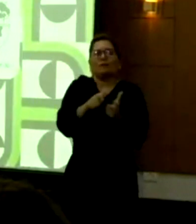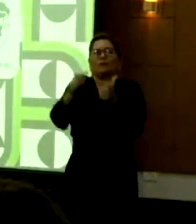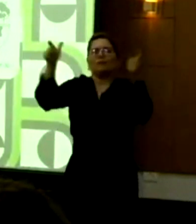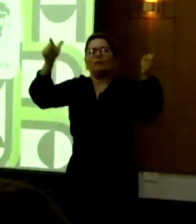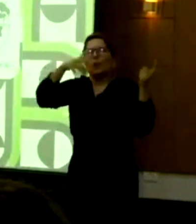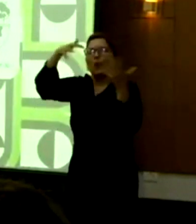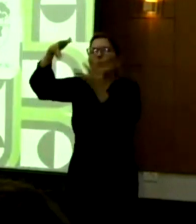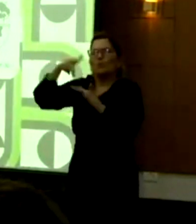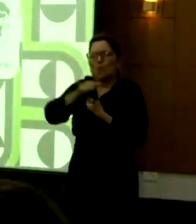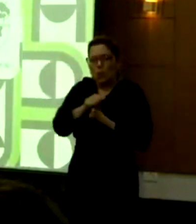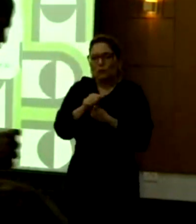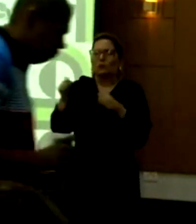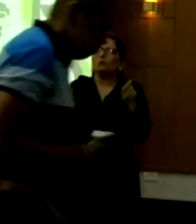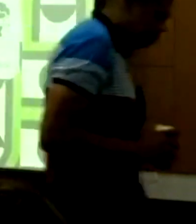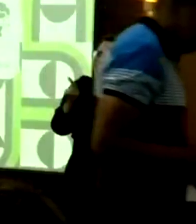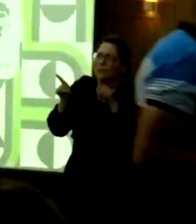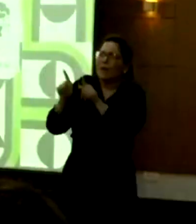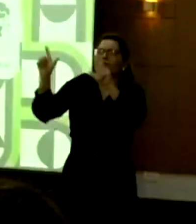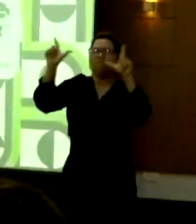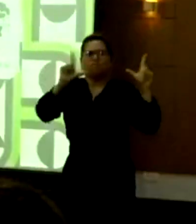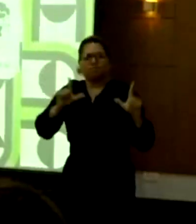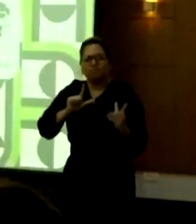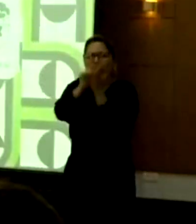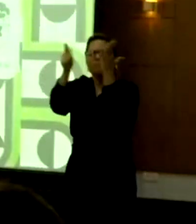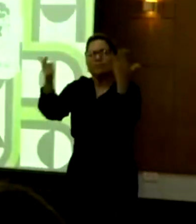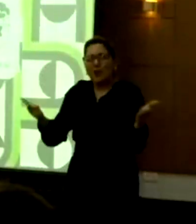not only in the media but also in academia,